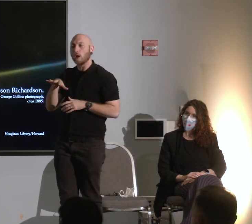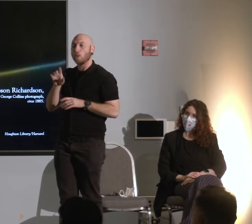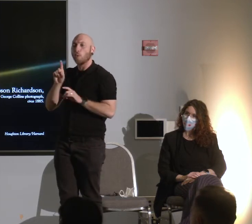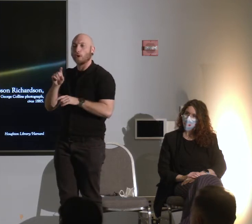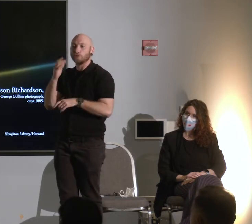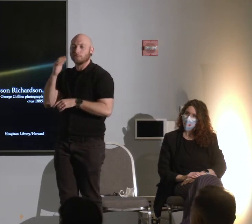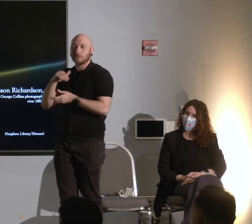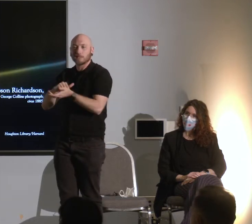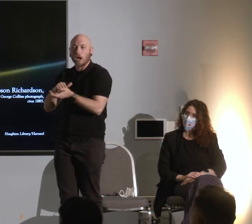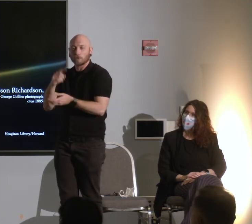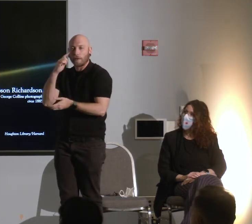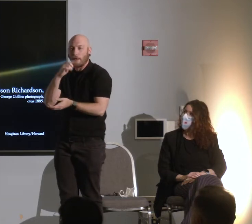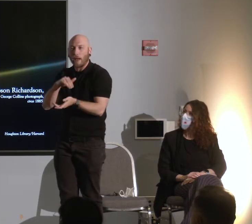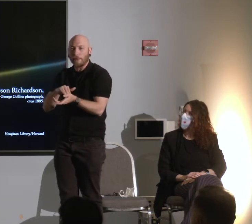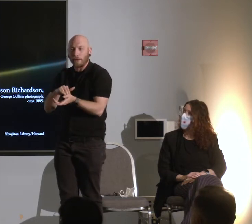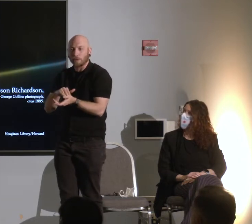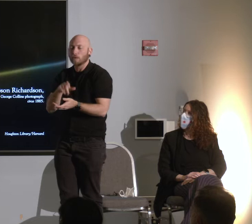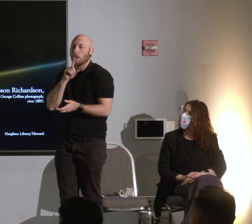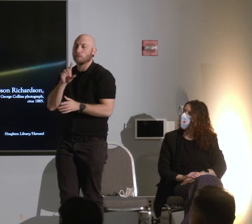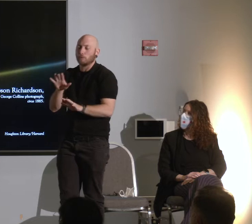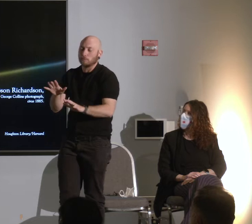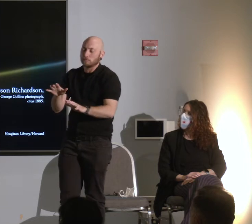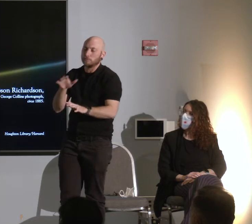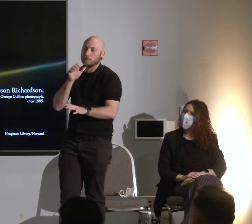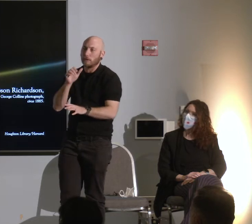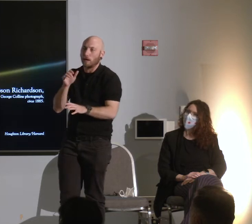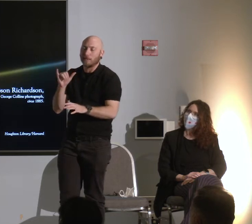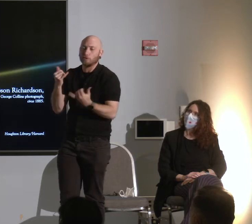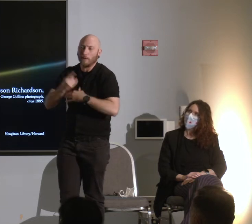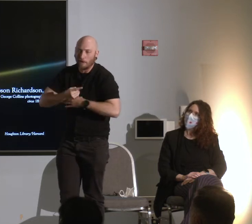in those days, although I'm sure it was a much less sophisticated discipline than we know it today.